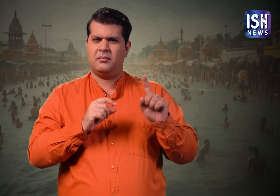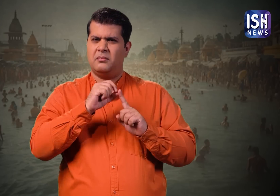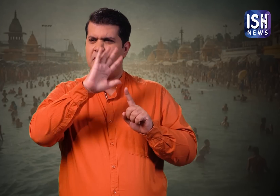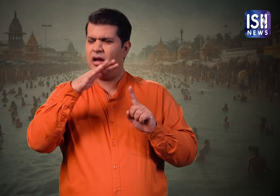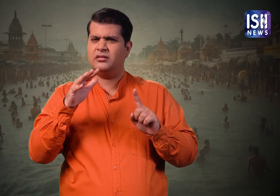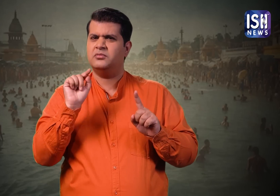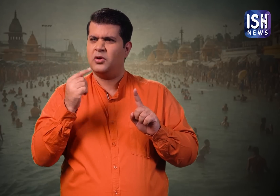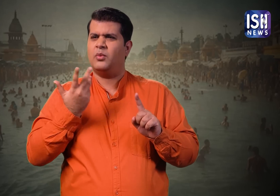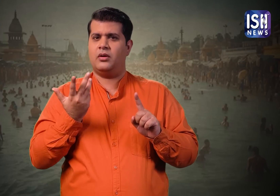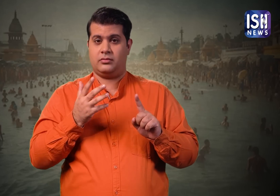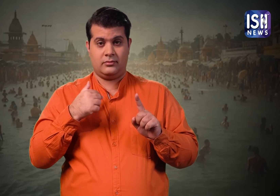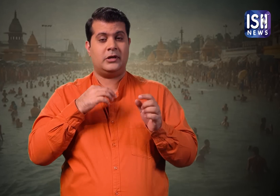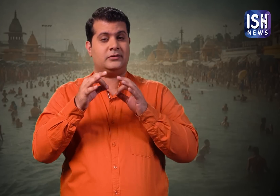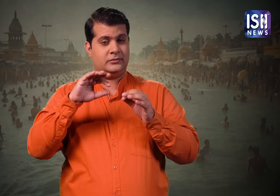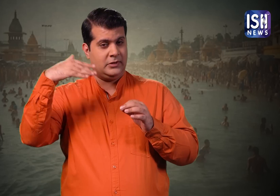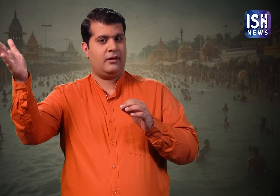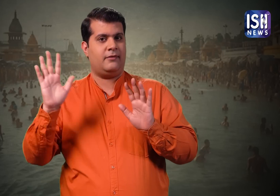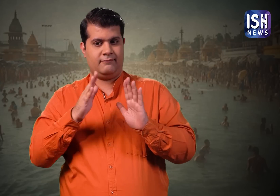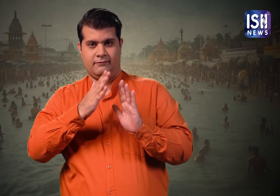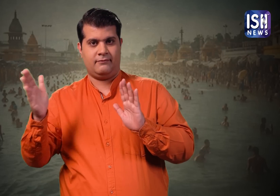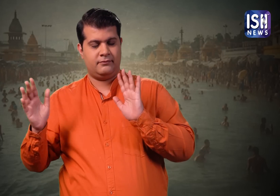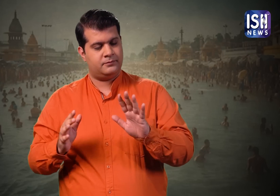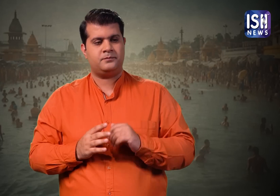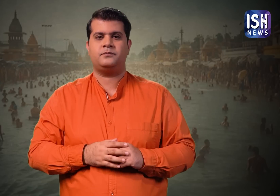But why Prayagraj? We will talk about this later.